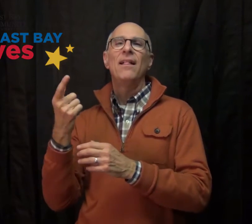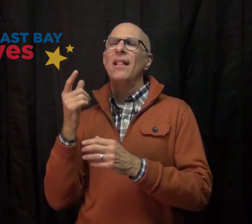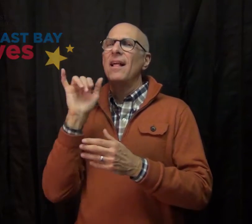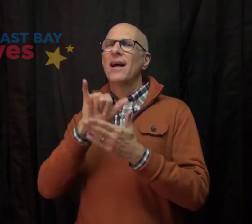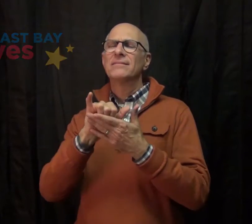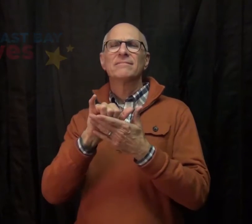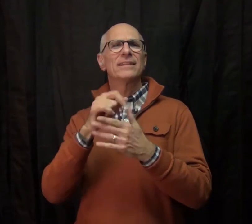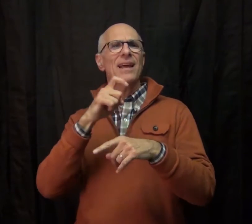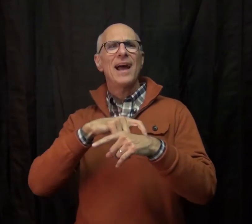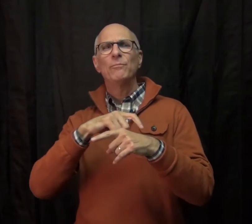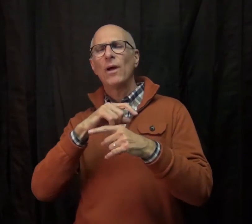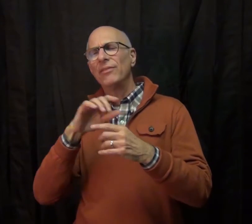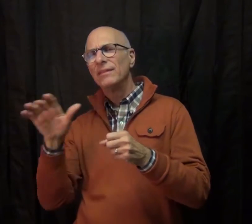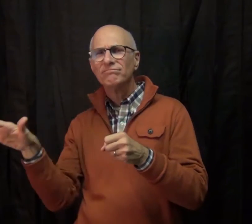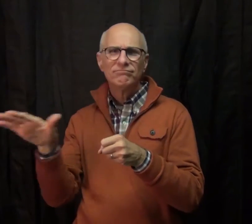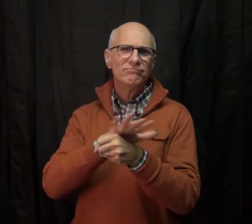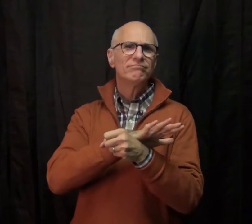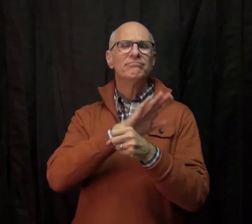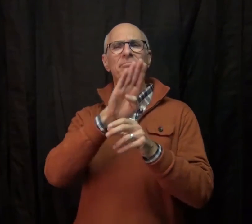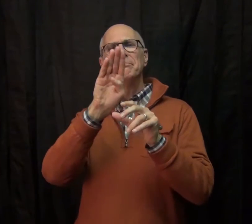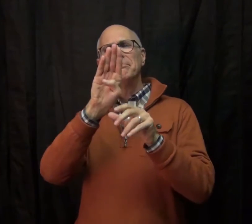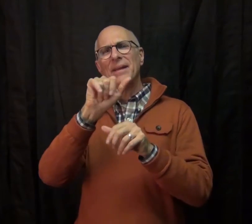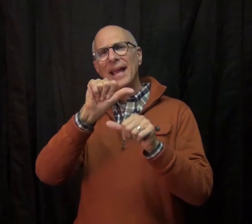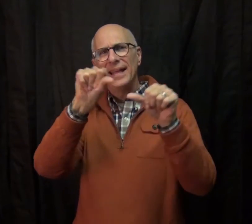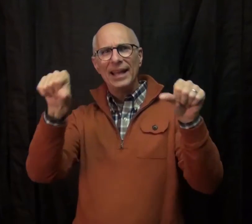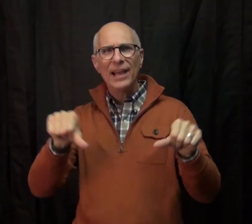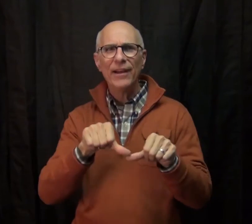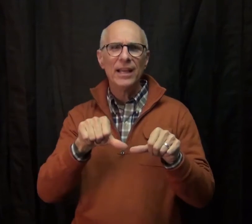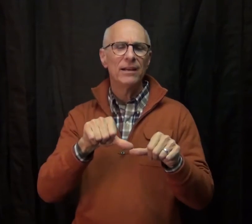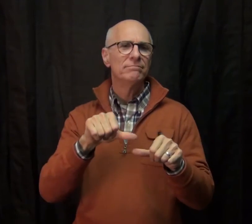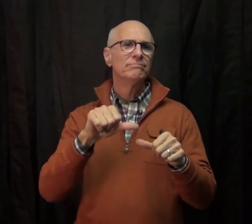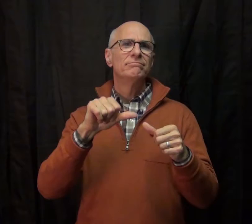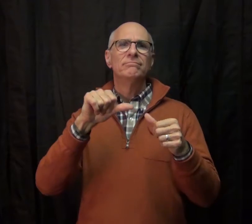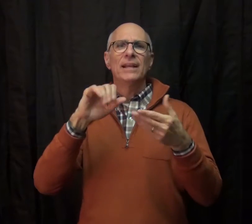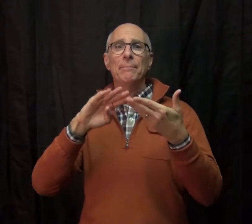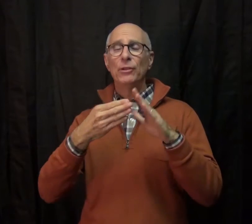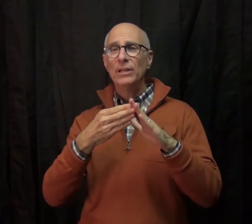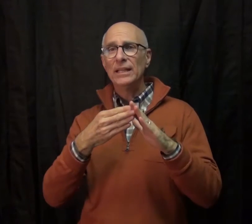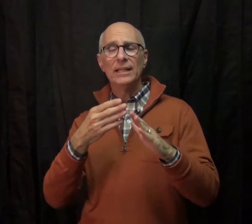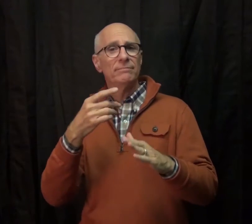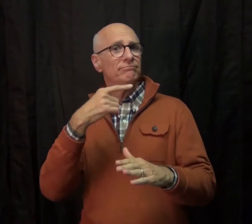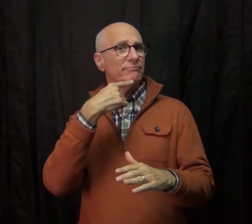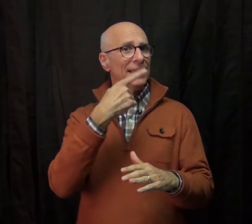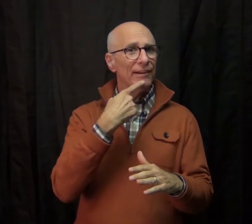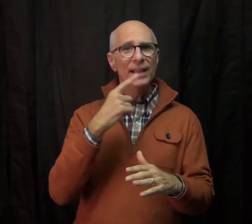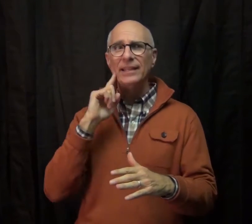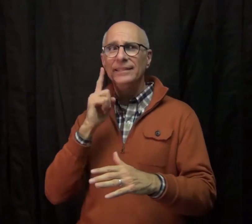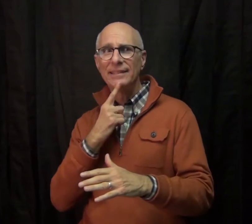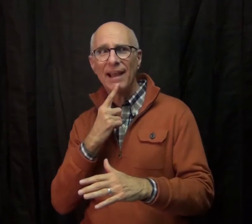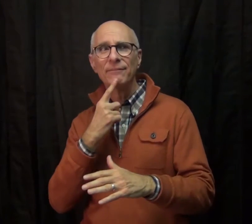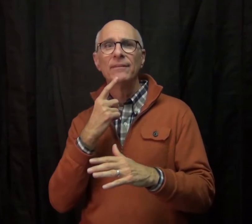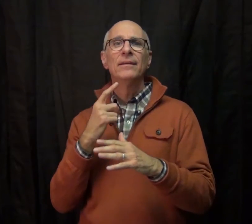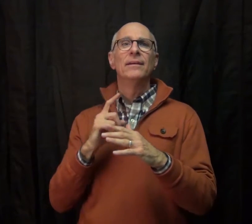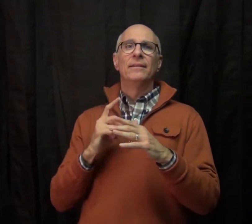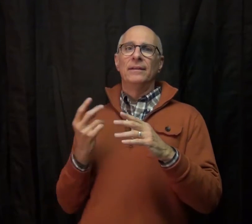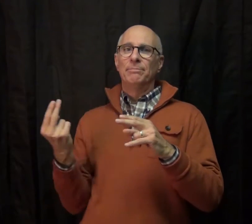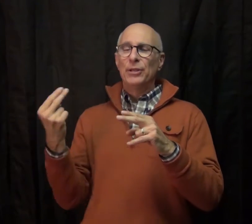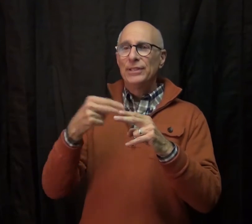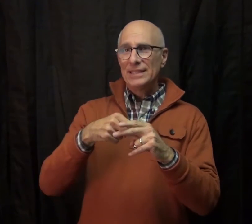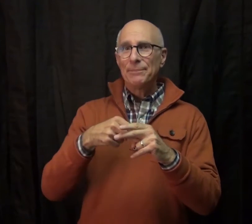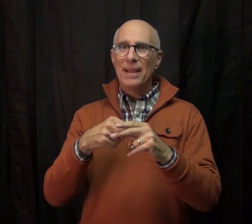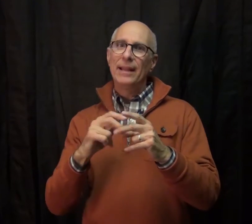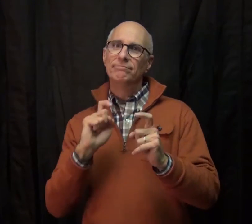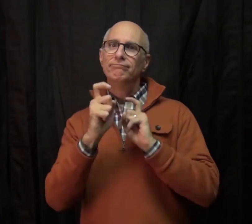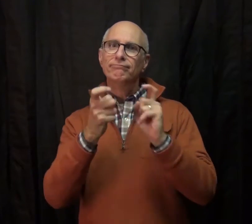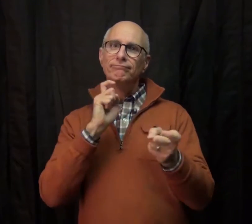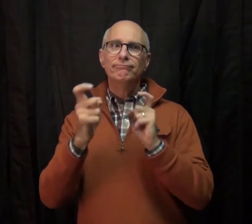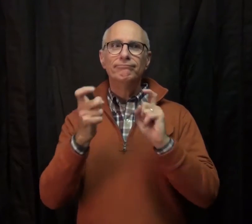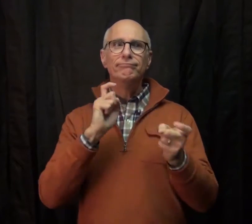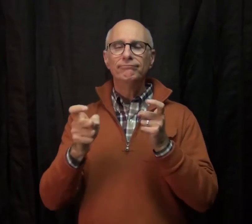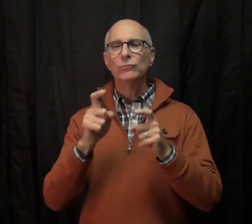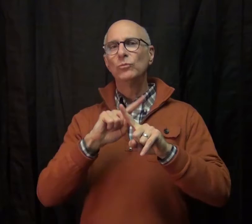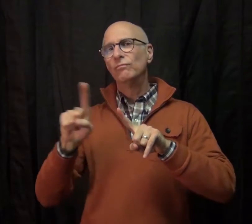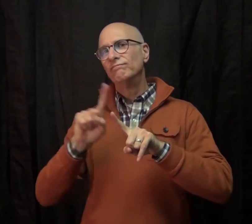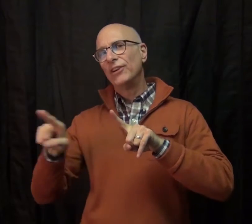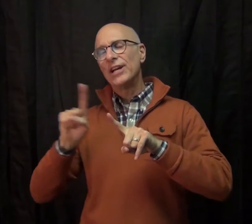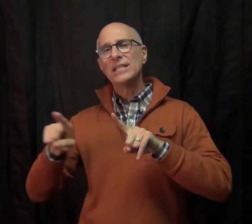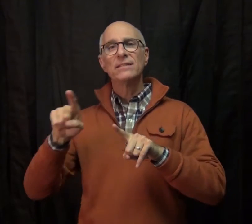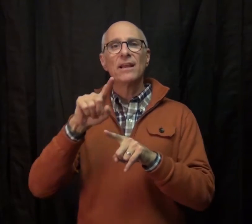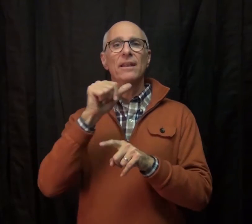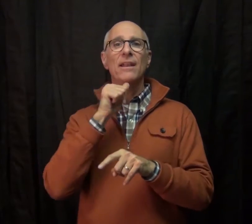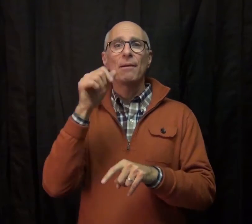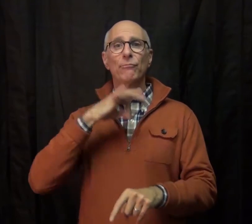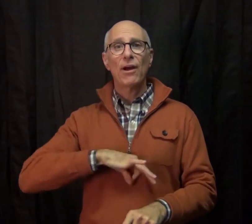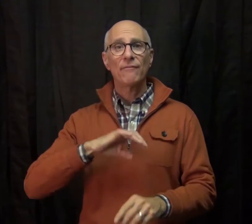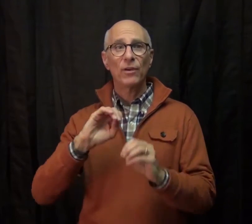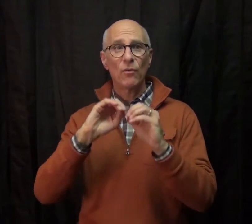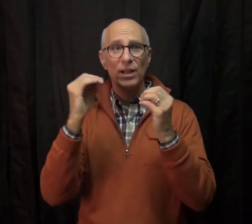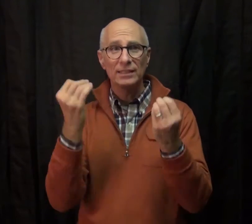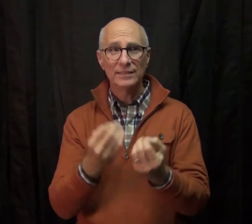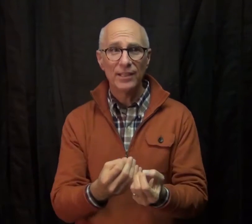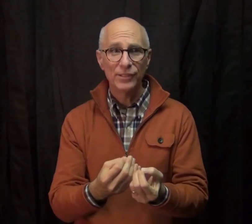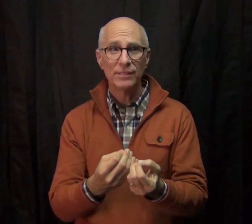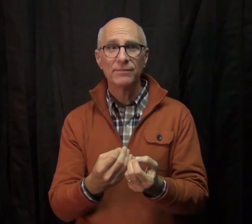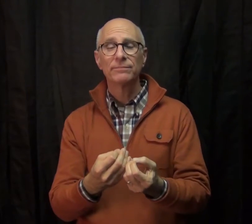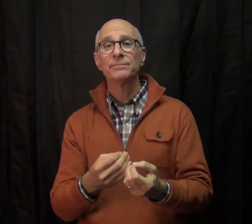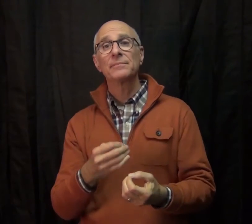when the entire Bay Area community, Deaf and Hearing, participates in giving to non-profit organizations